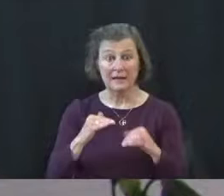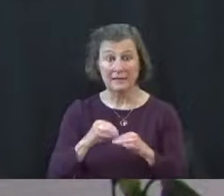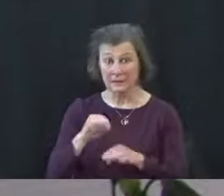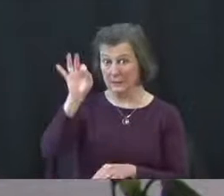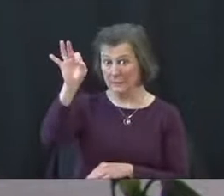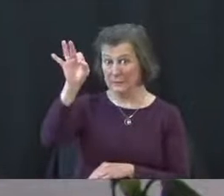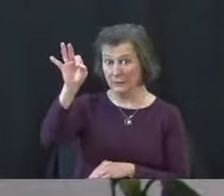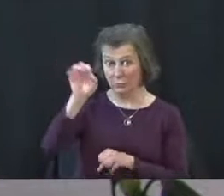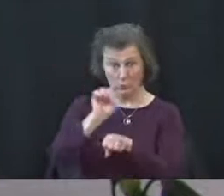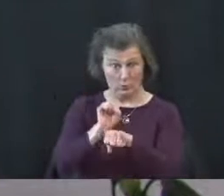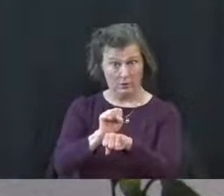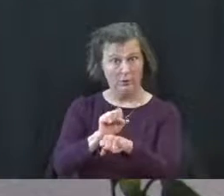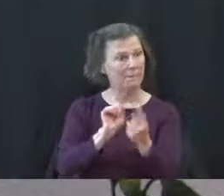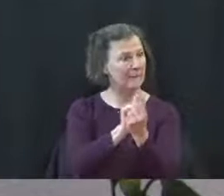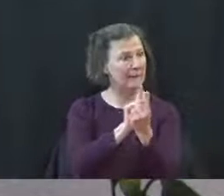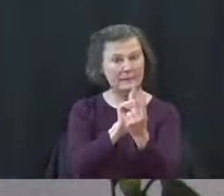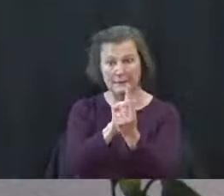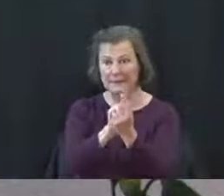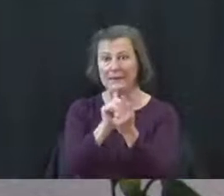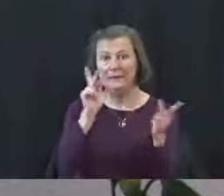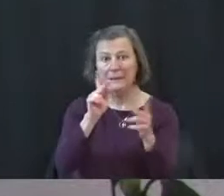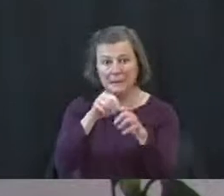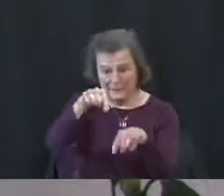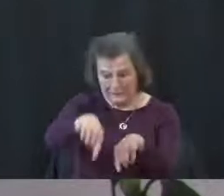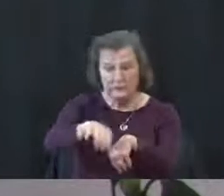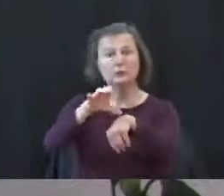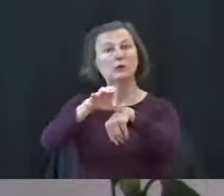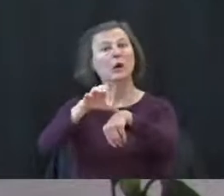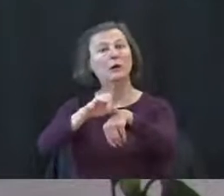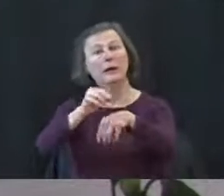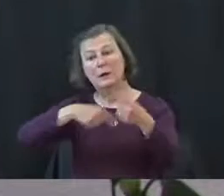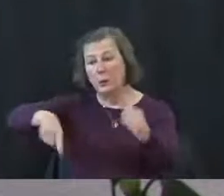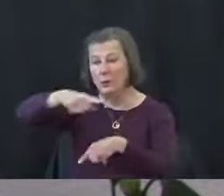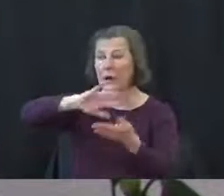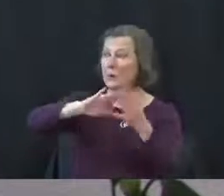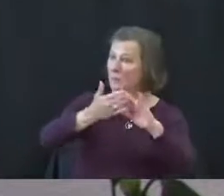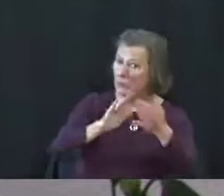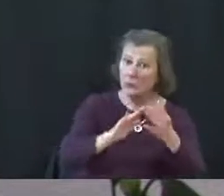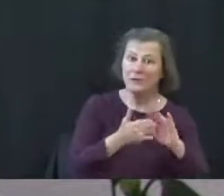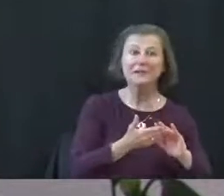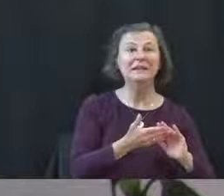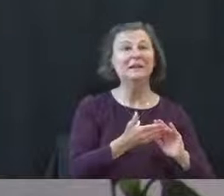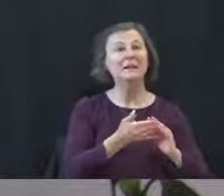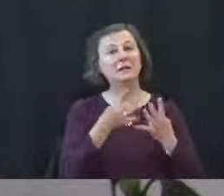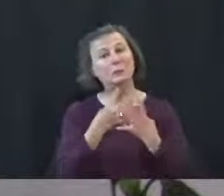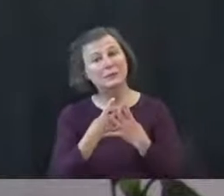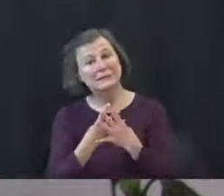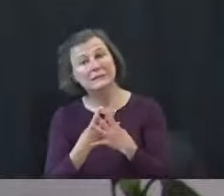a lot of people within the congregation and around the community, in the prisons, the